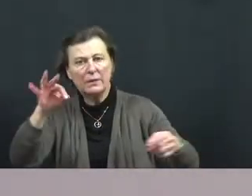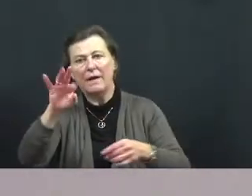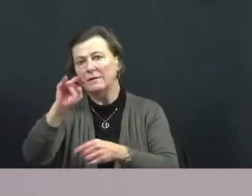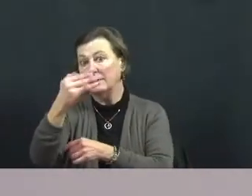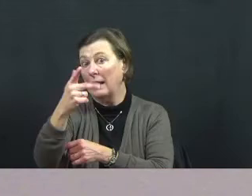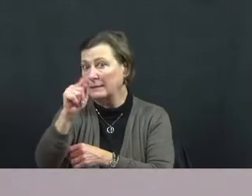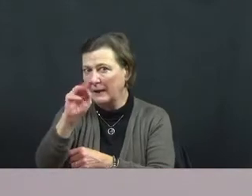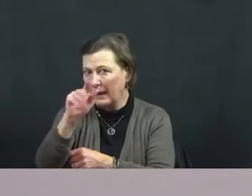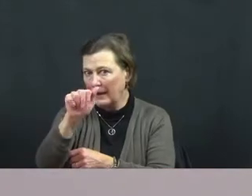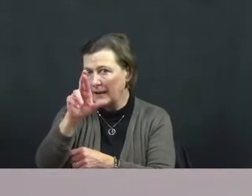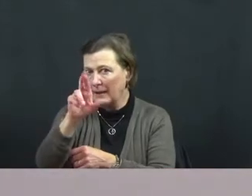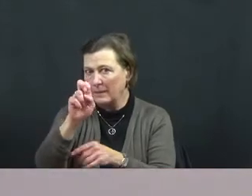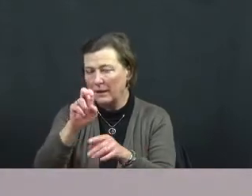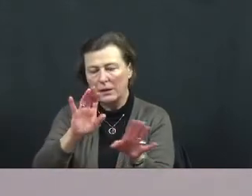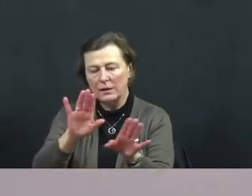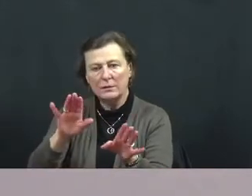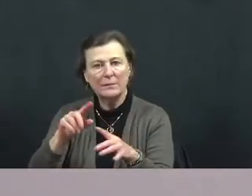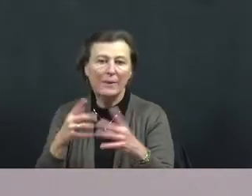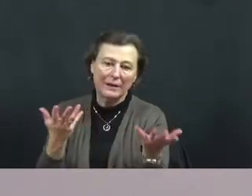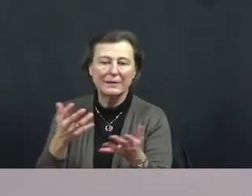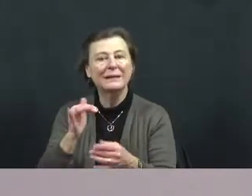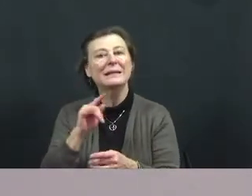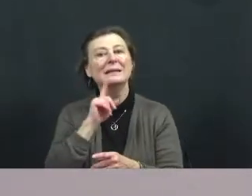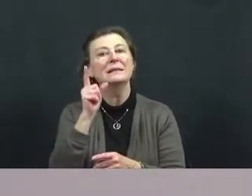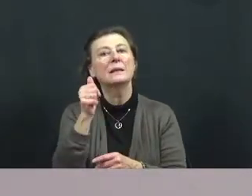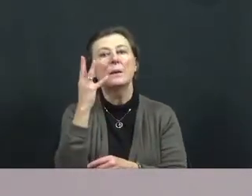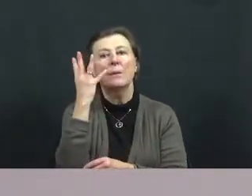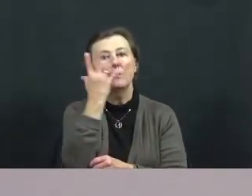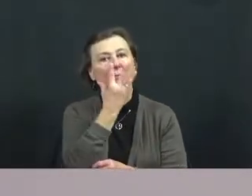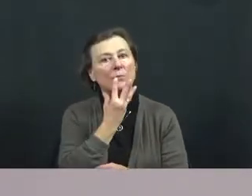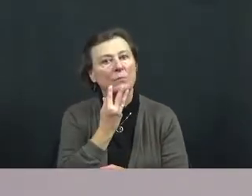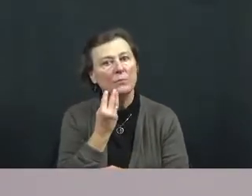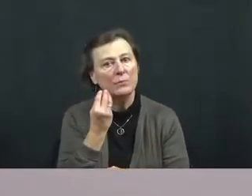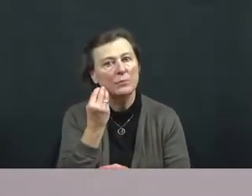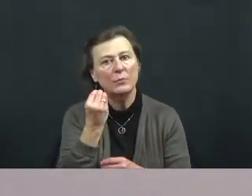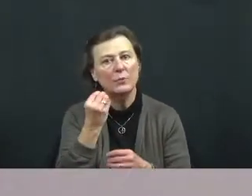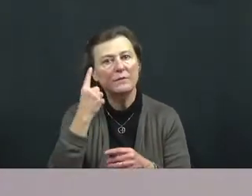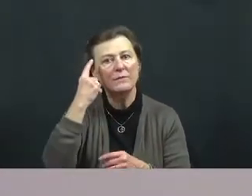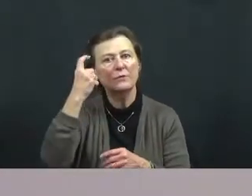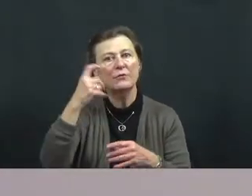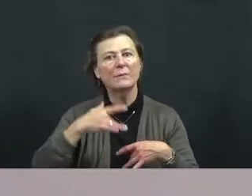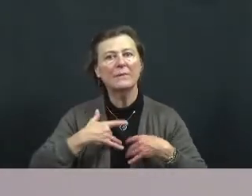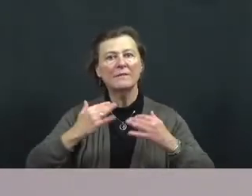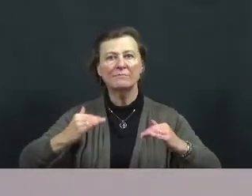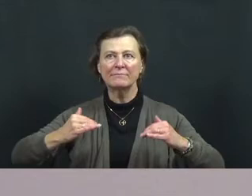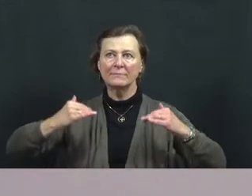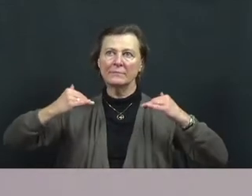It's a beautiful dream where you sense you're on a loftier plane and you feel a profound